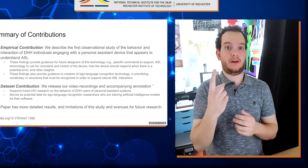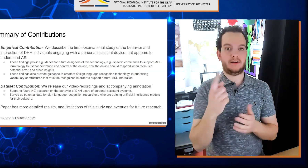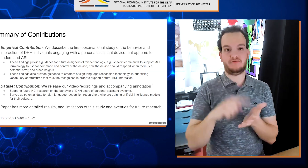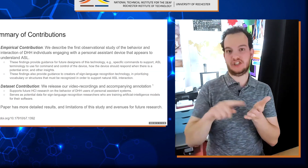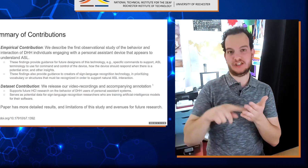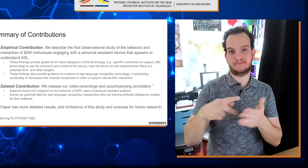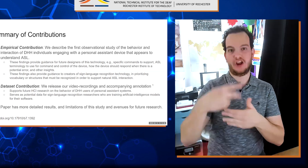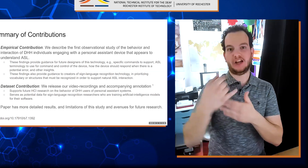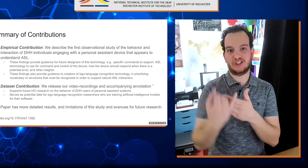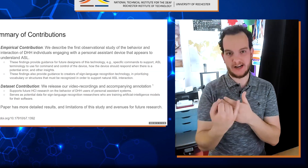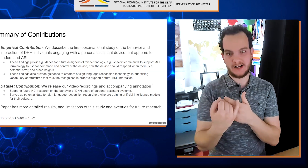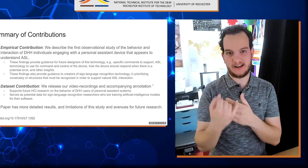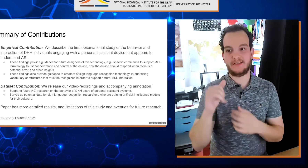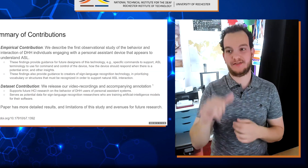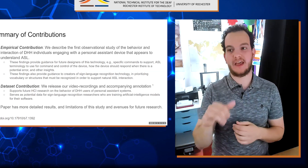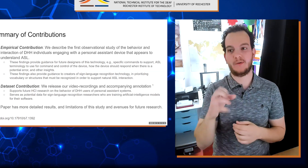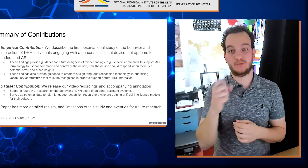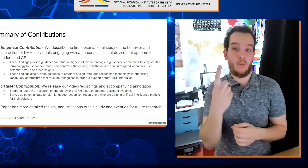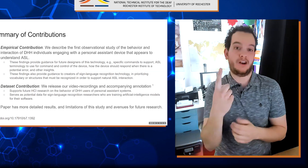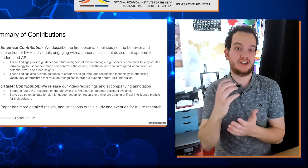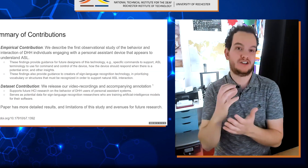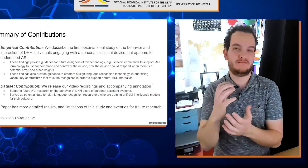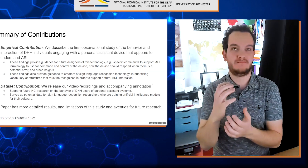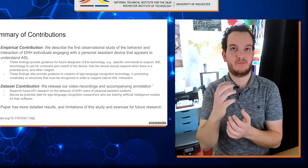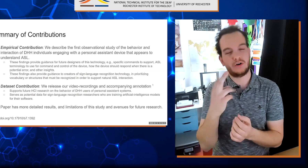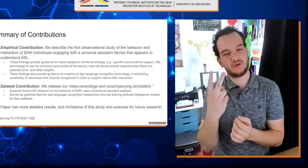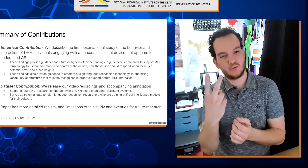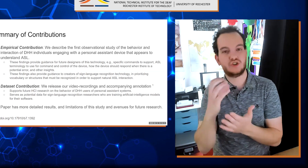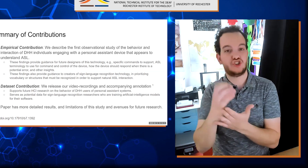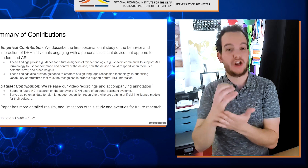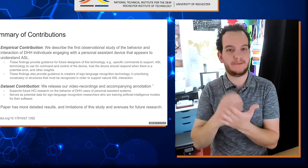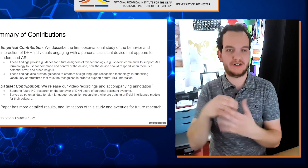And this whole thing, all of this, was one research project